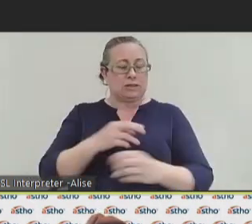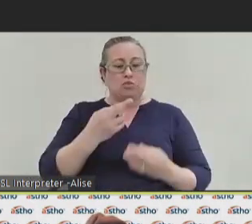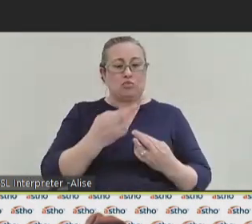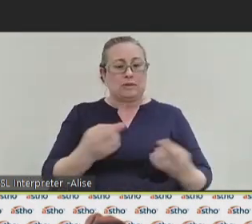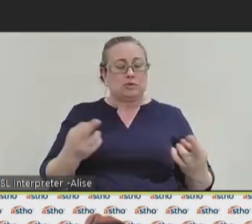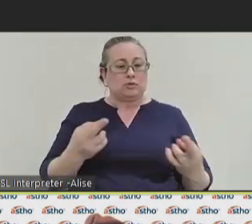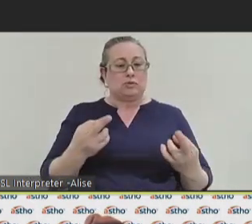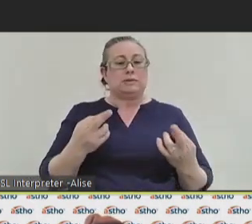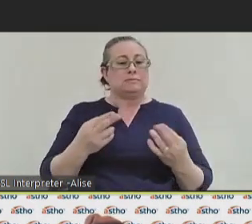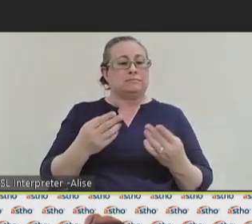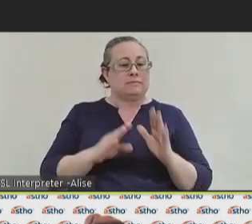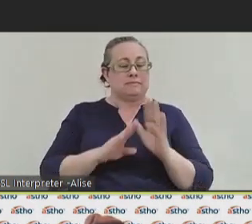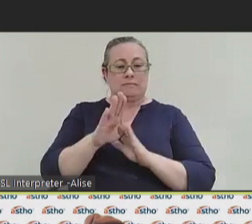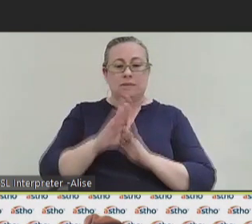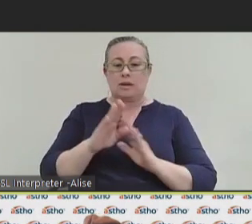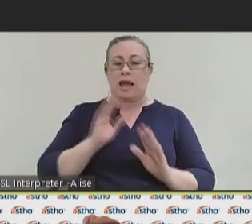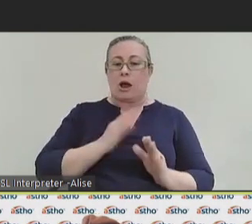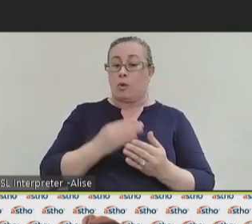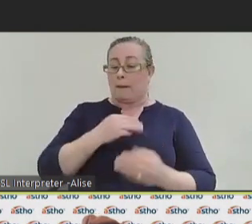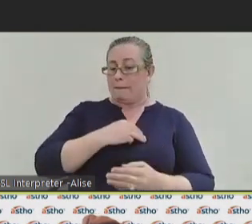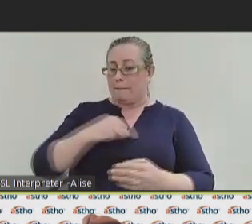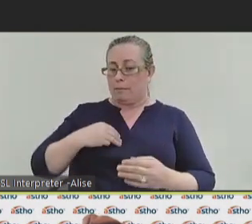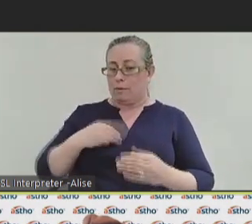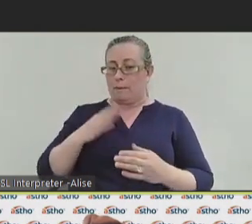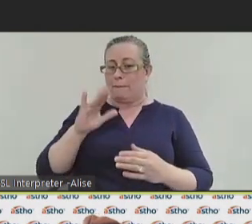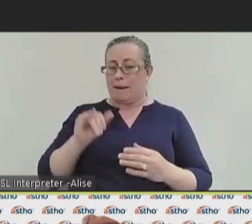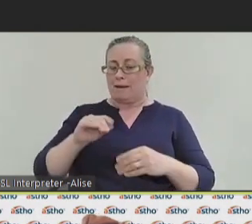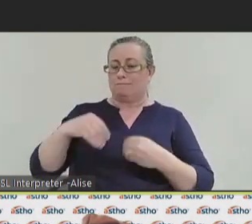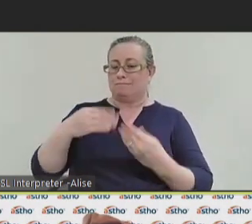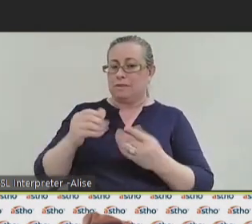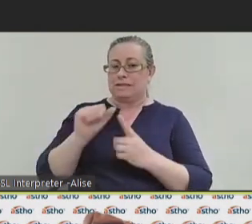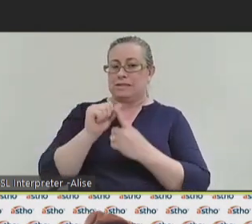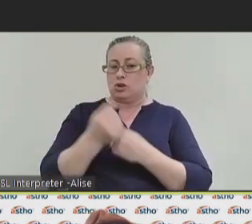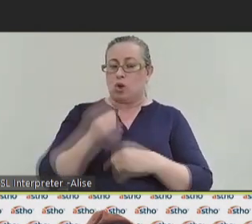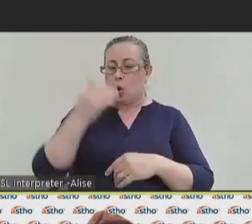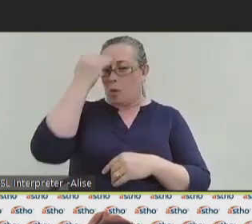We're supporting our members by providing situational awareness and technical assistance